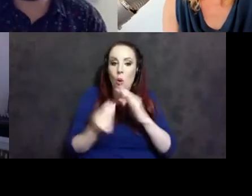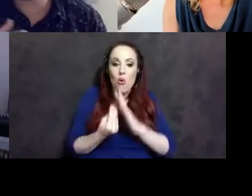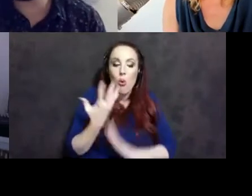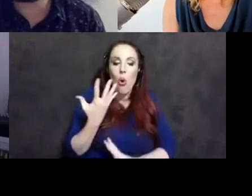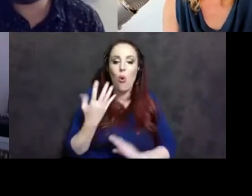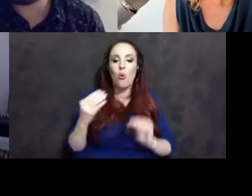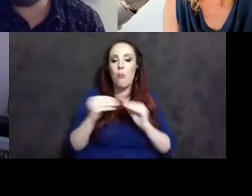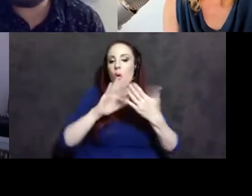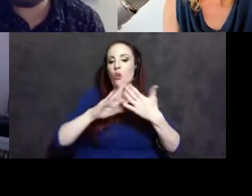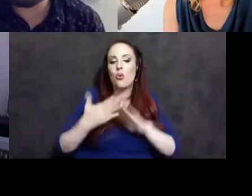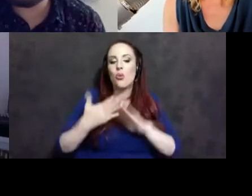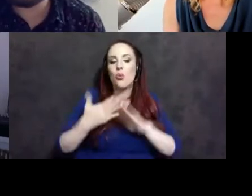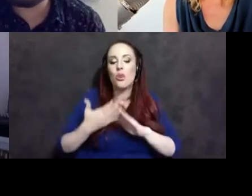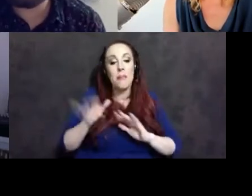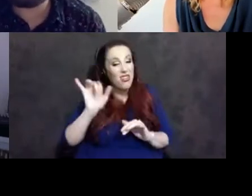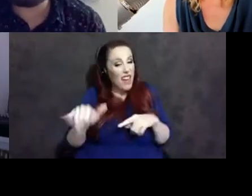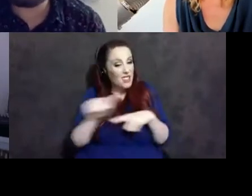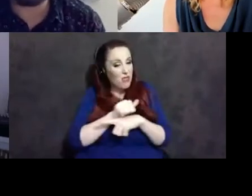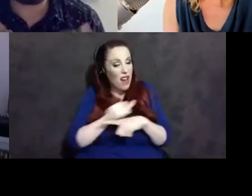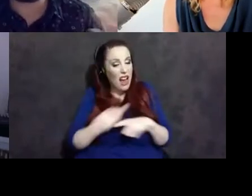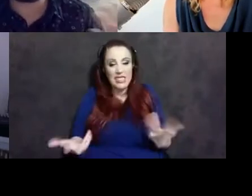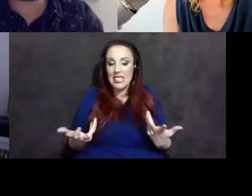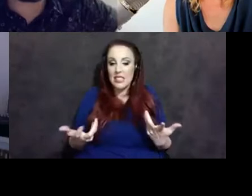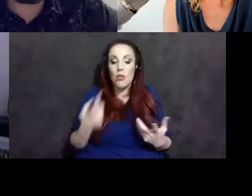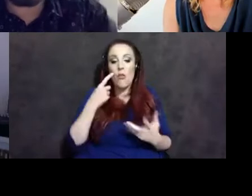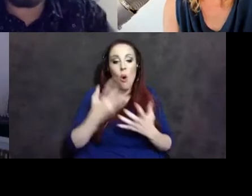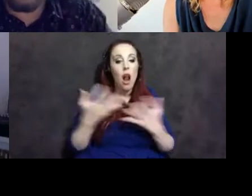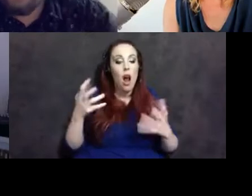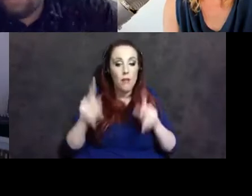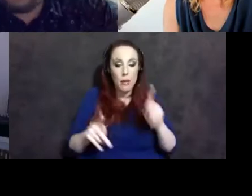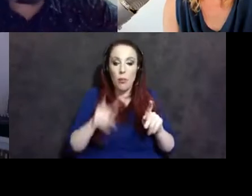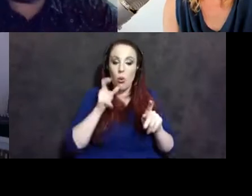But as a practice, like, for a lot of people who are waking up now, which is great.